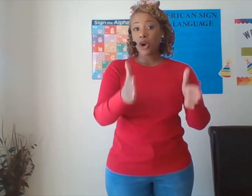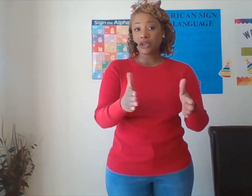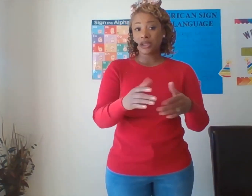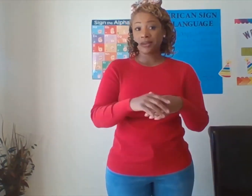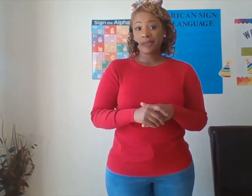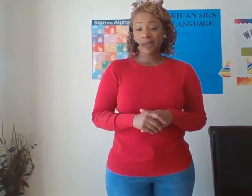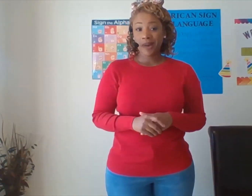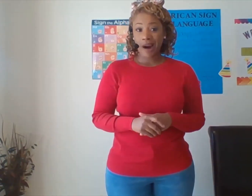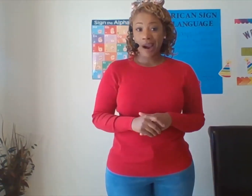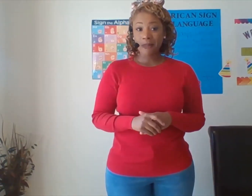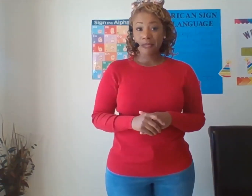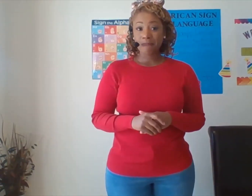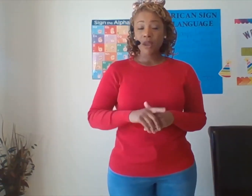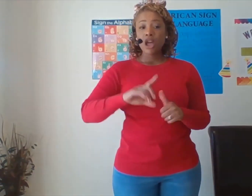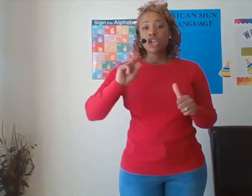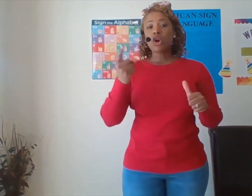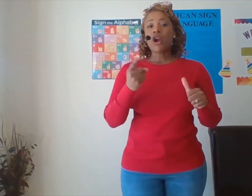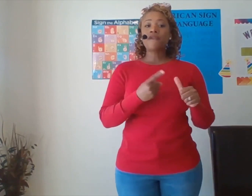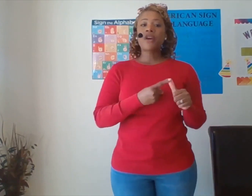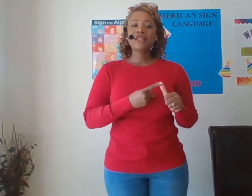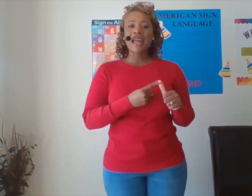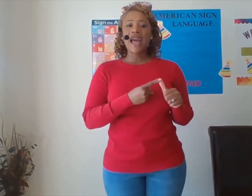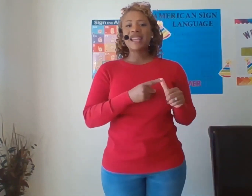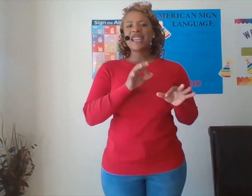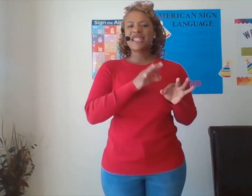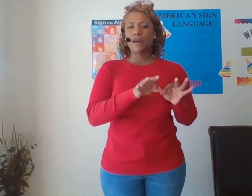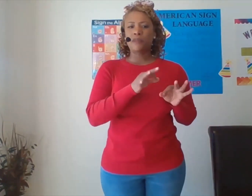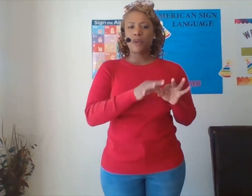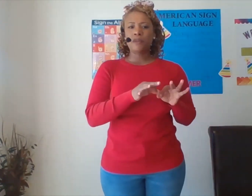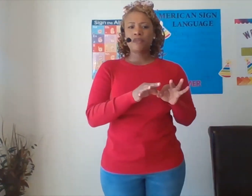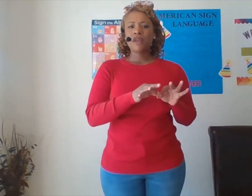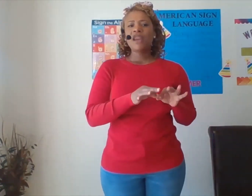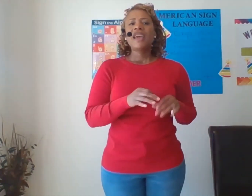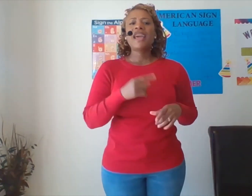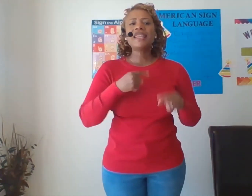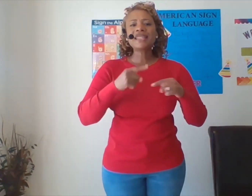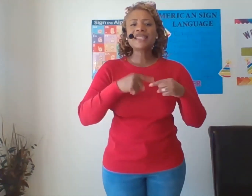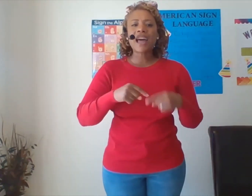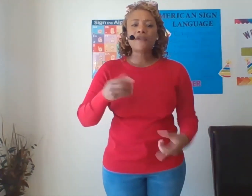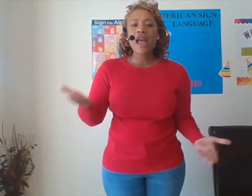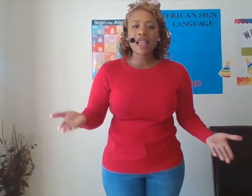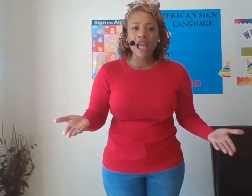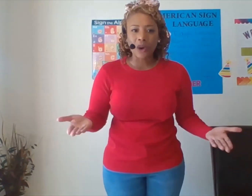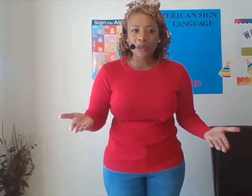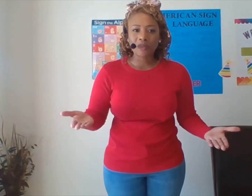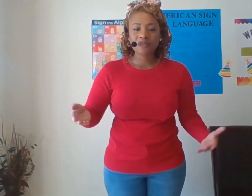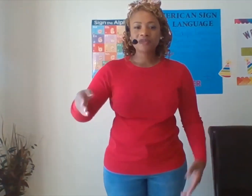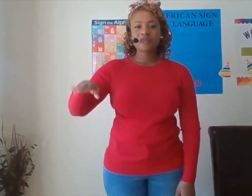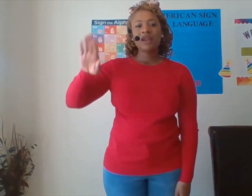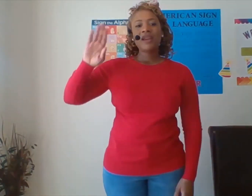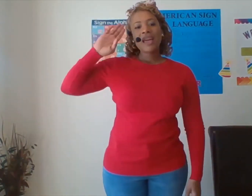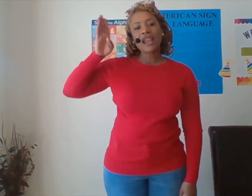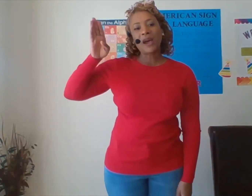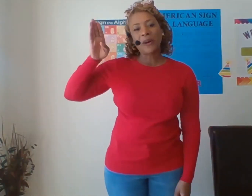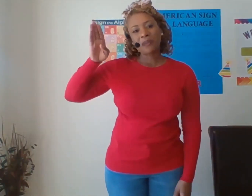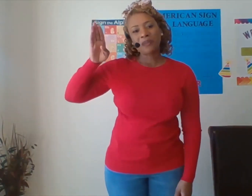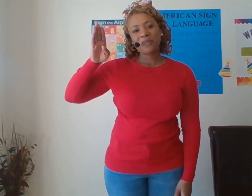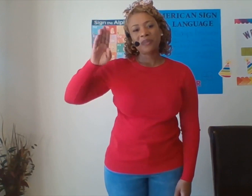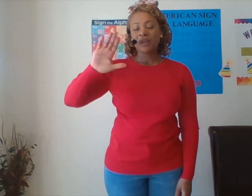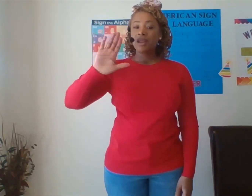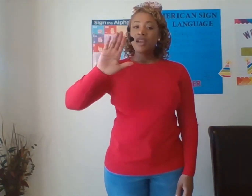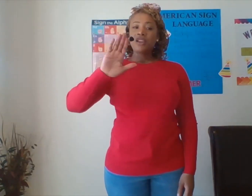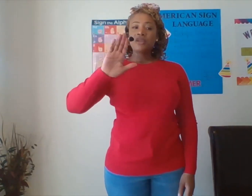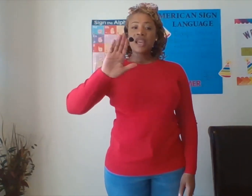all right so our first sign is simple it's the sign for hello hello you take